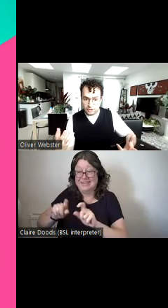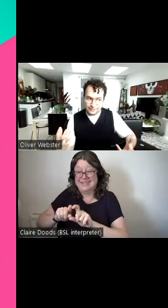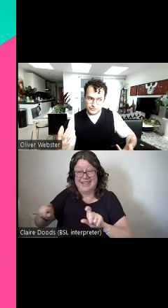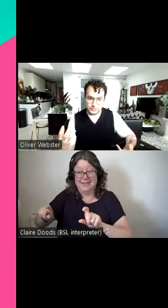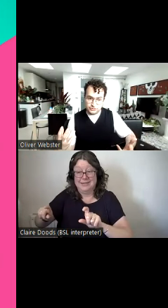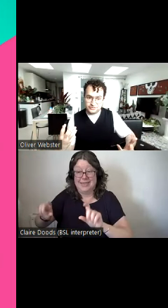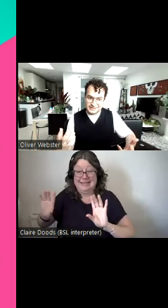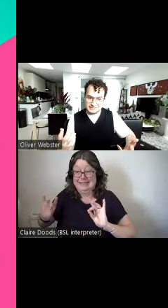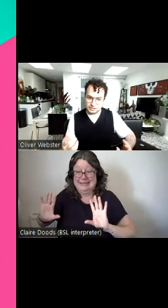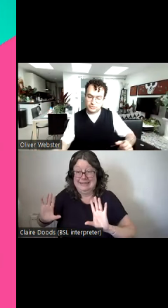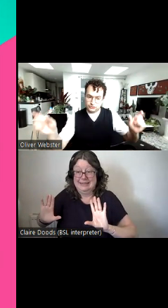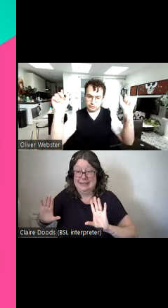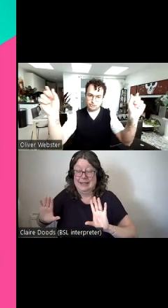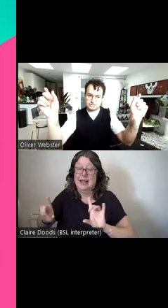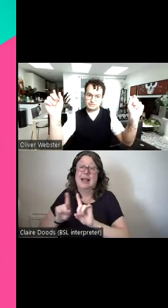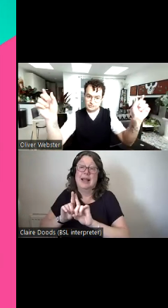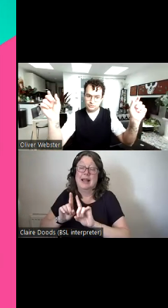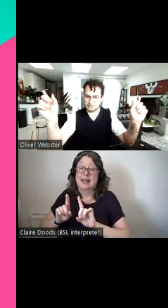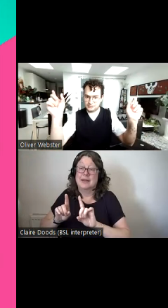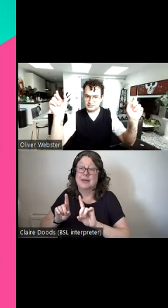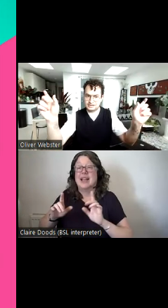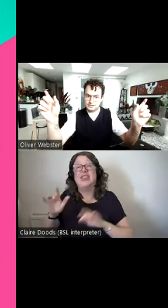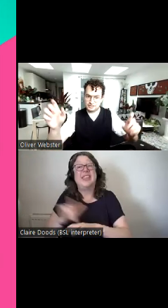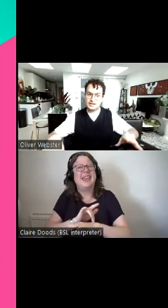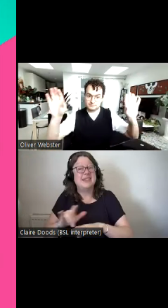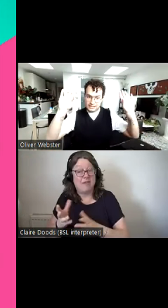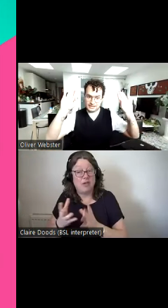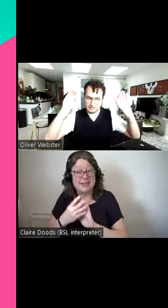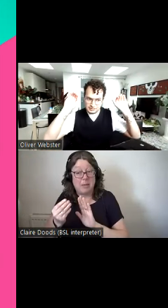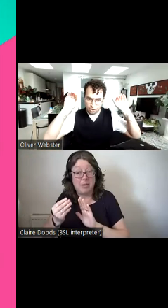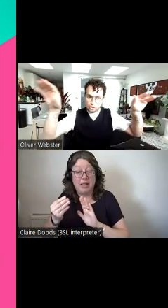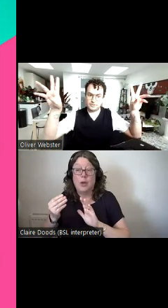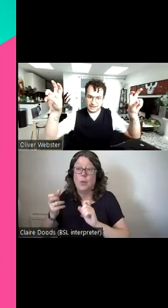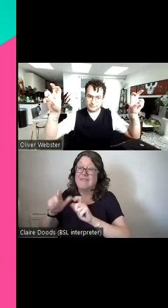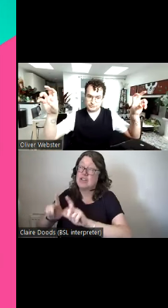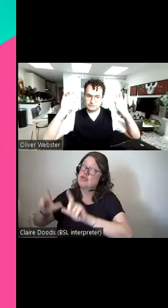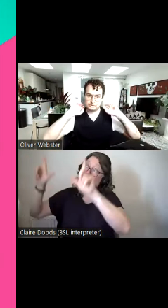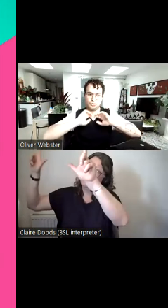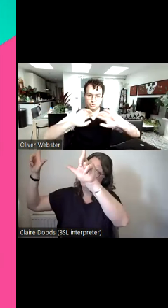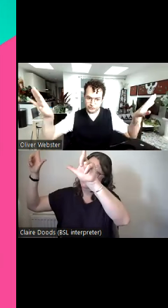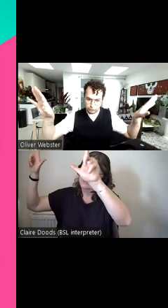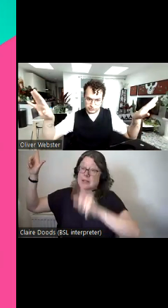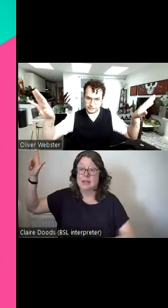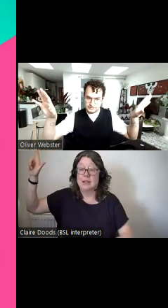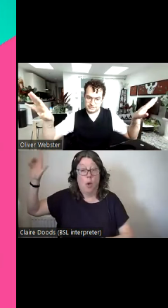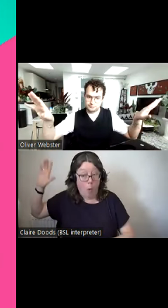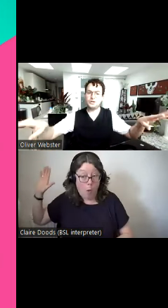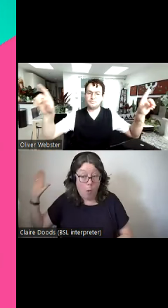Our caption that we do in theater, we've got screens that go on the side of the stage and they display open captions so that all the audience can see them,